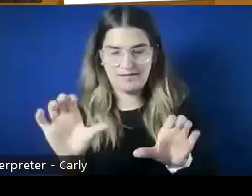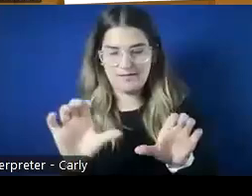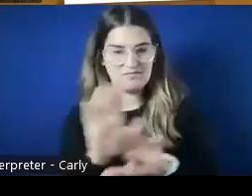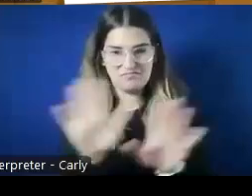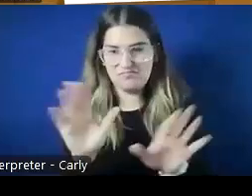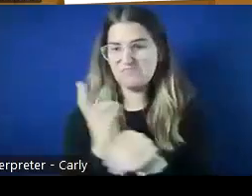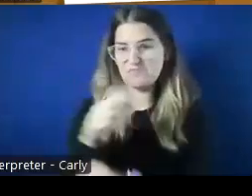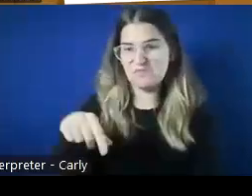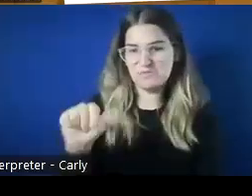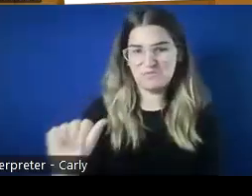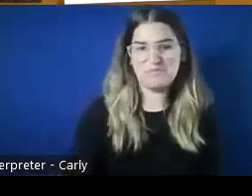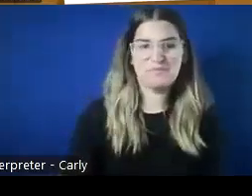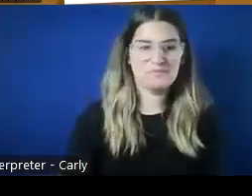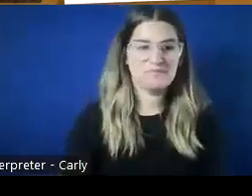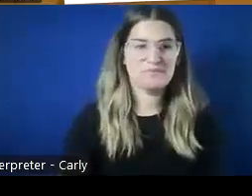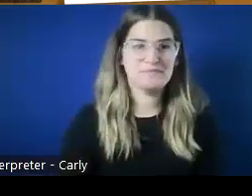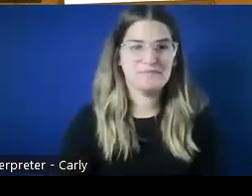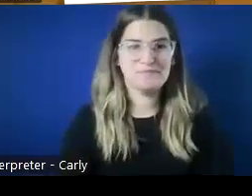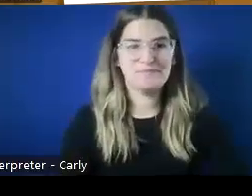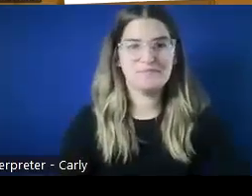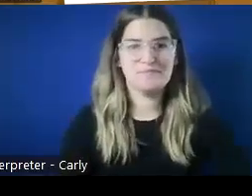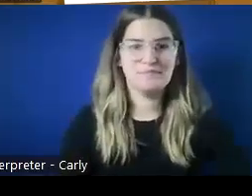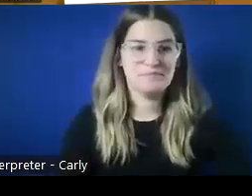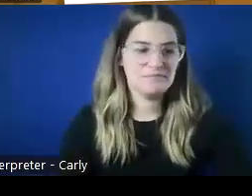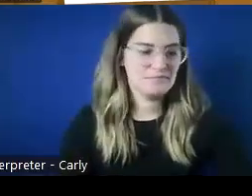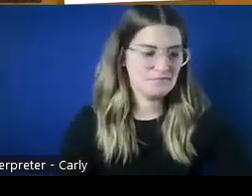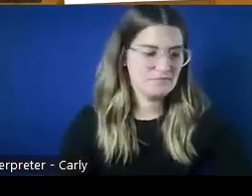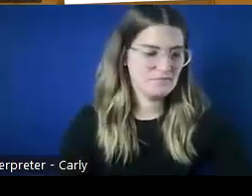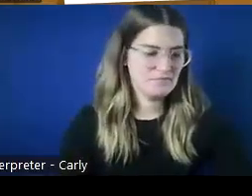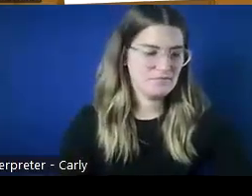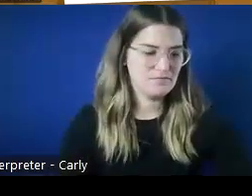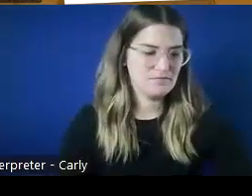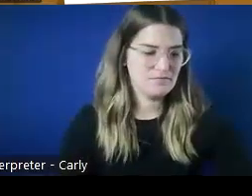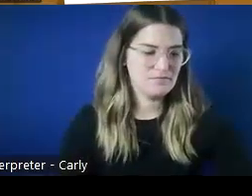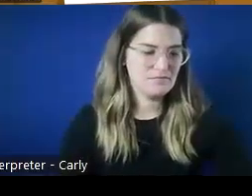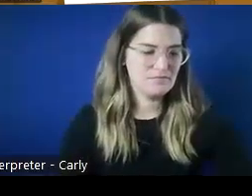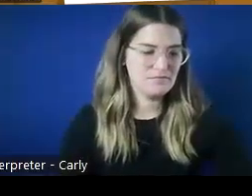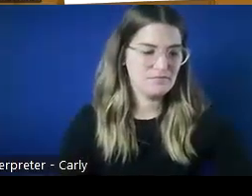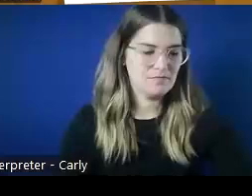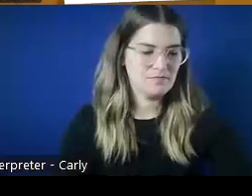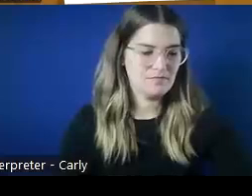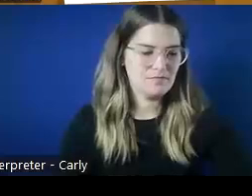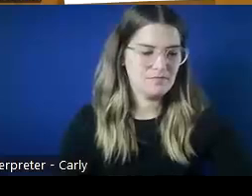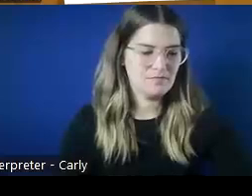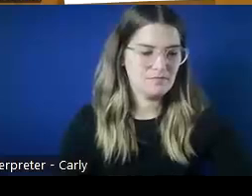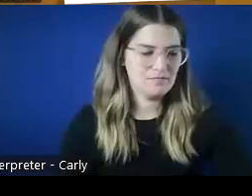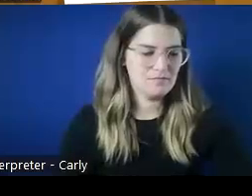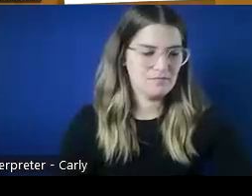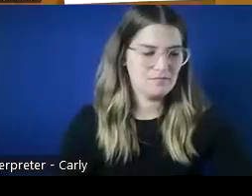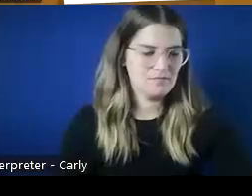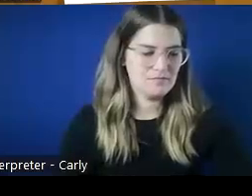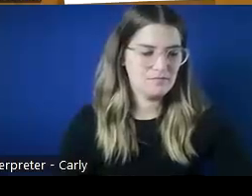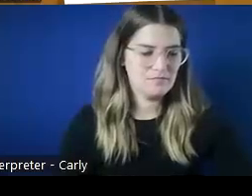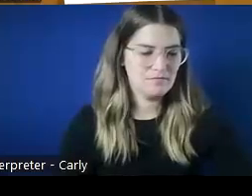questions at the end if you are in the audience live when we get to questions and answers please